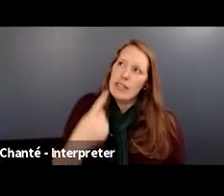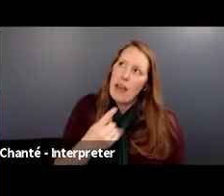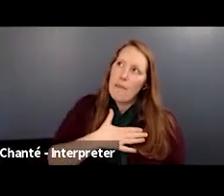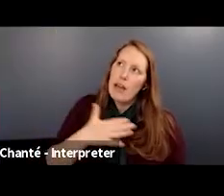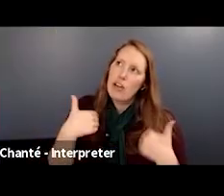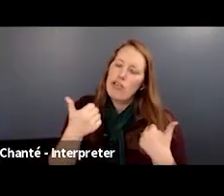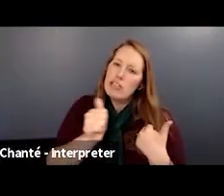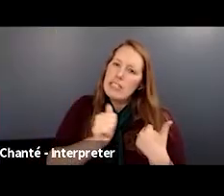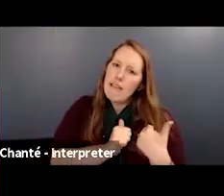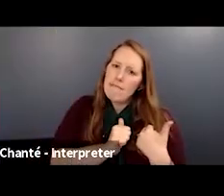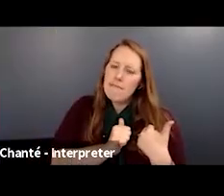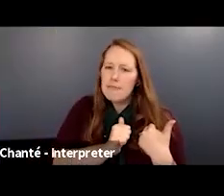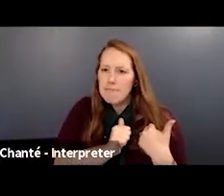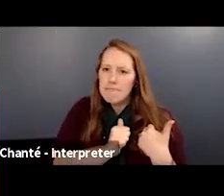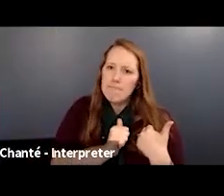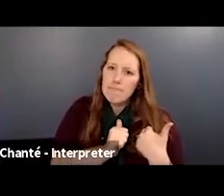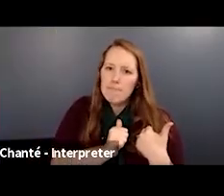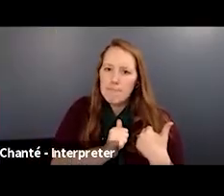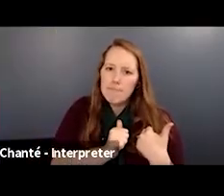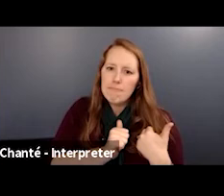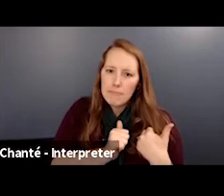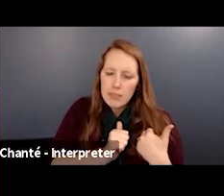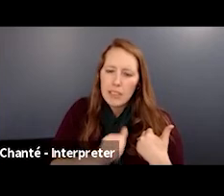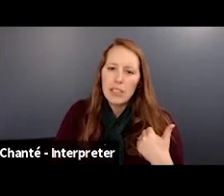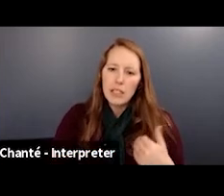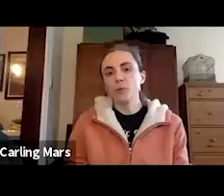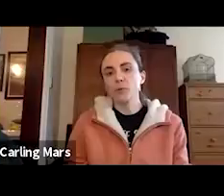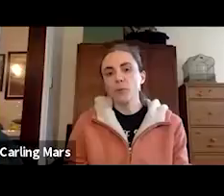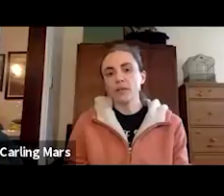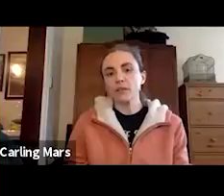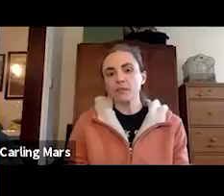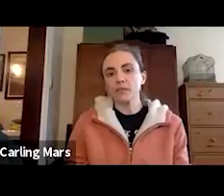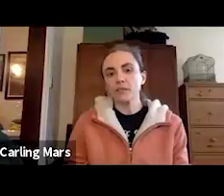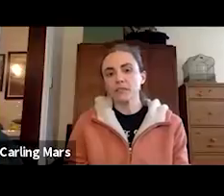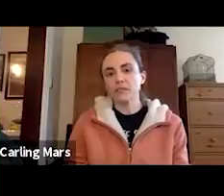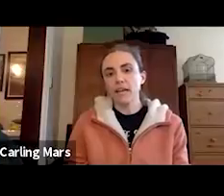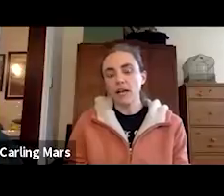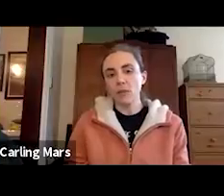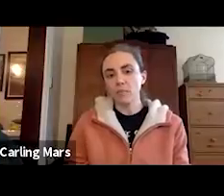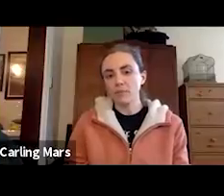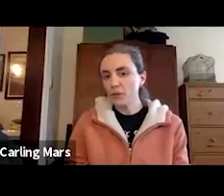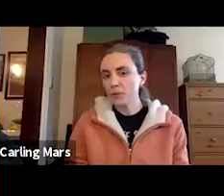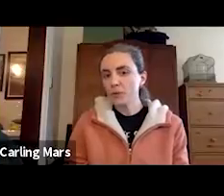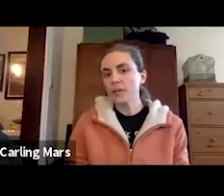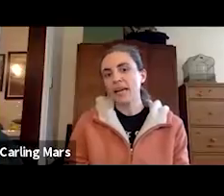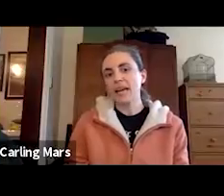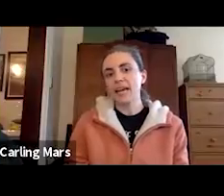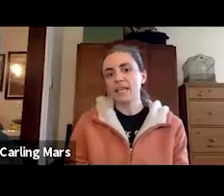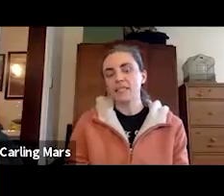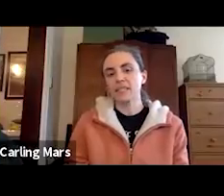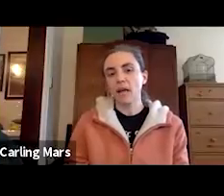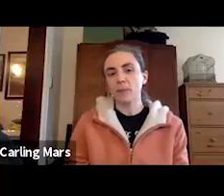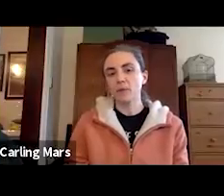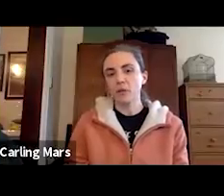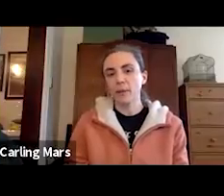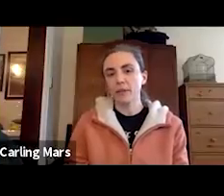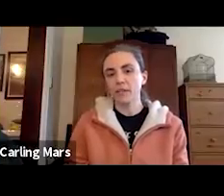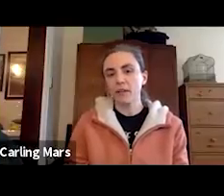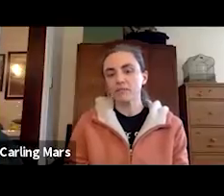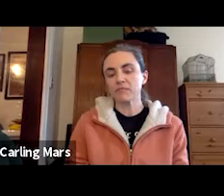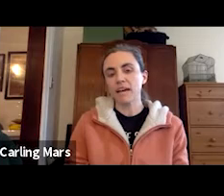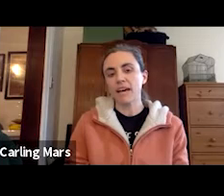there is a community of people who will help you learn about yourself.